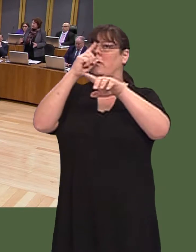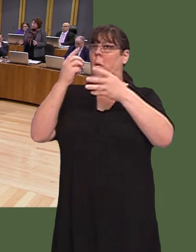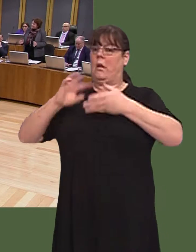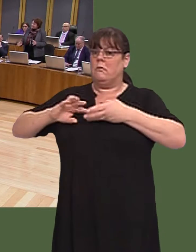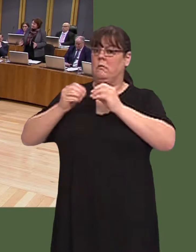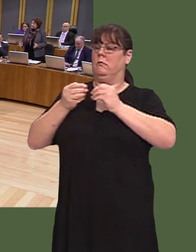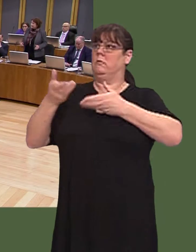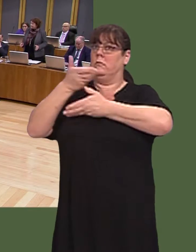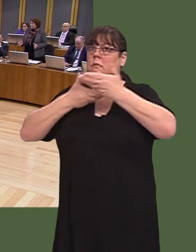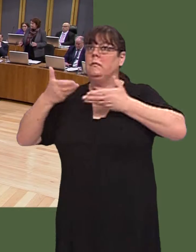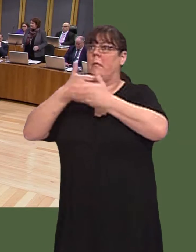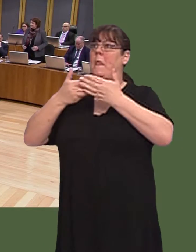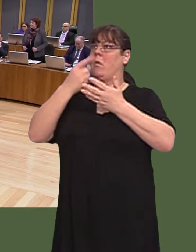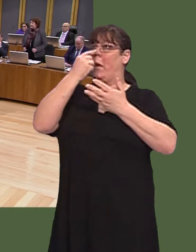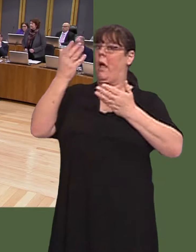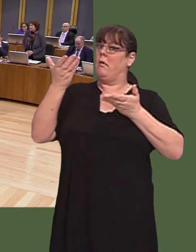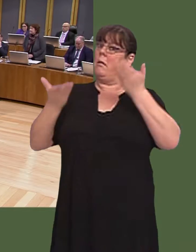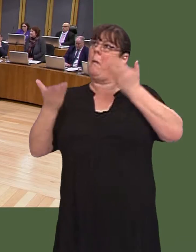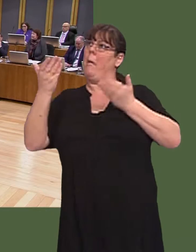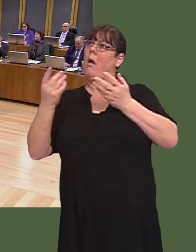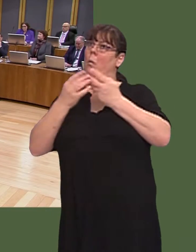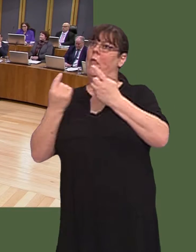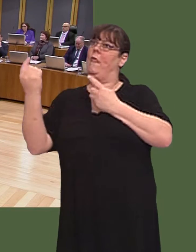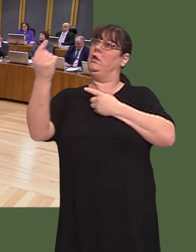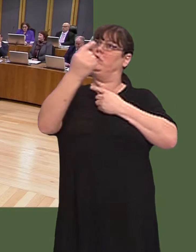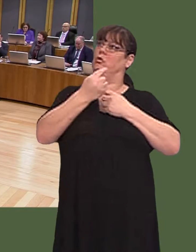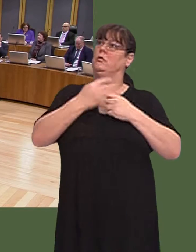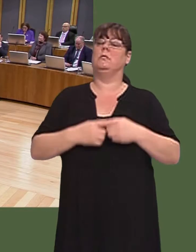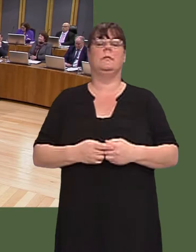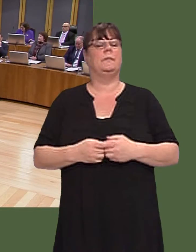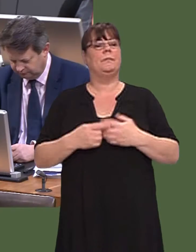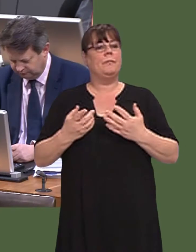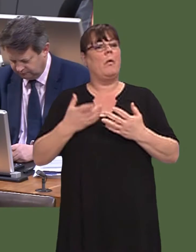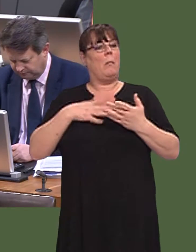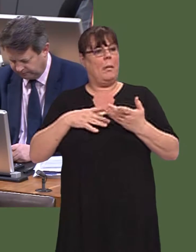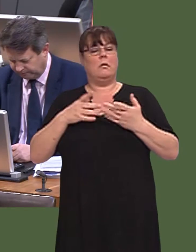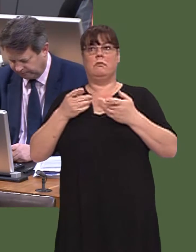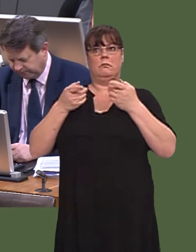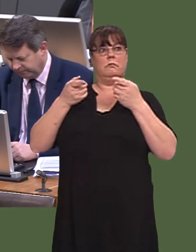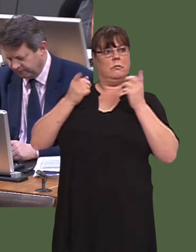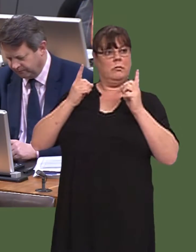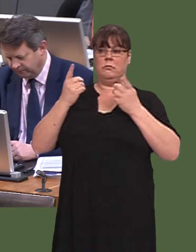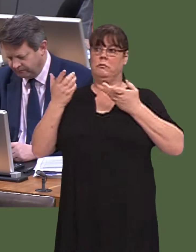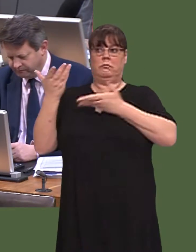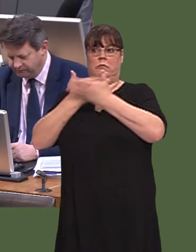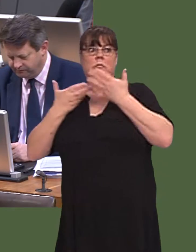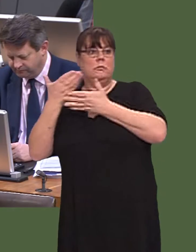so that we can really judge ourselves on a peer-to-peer basis. Carwyn Jones: There are active discussions between officials about this.